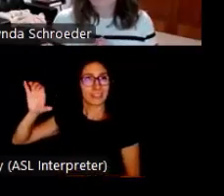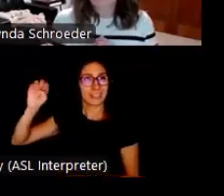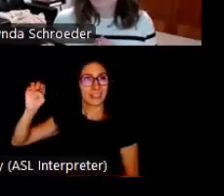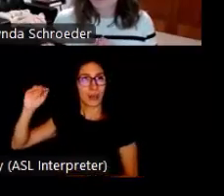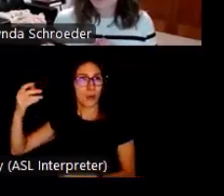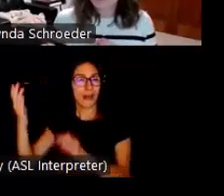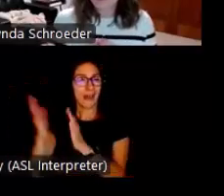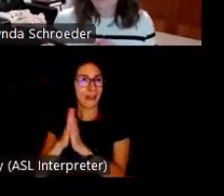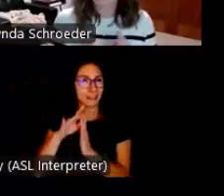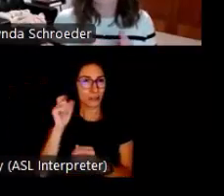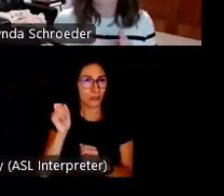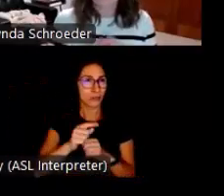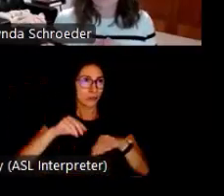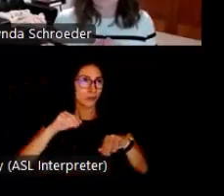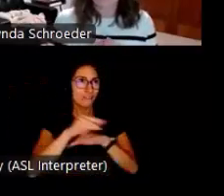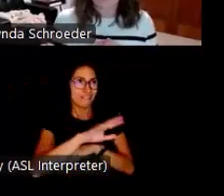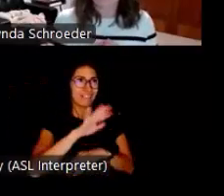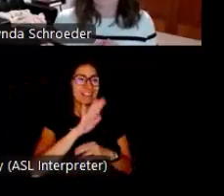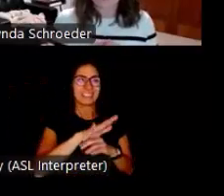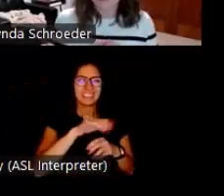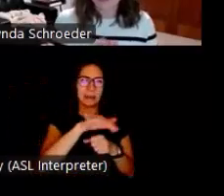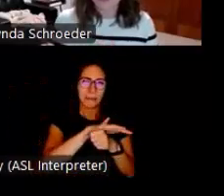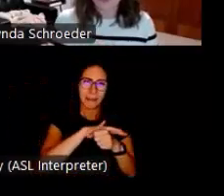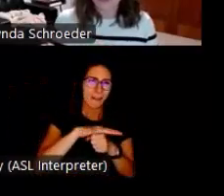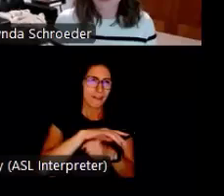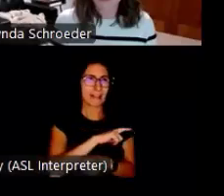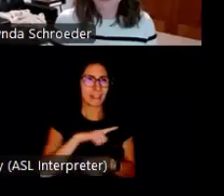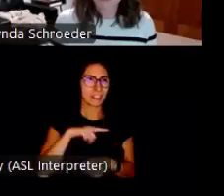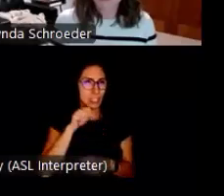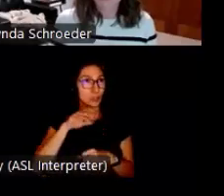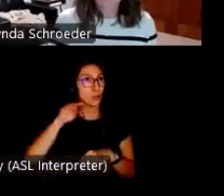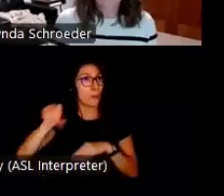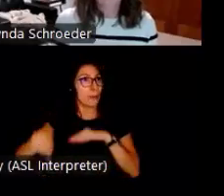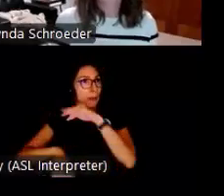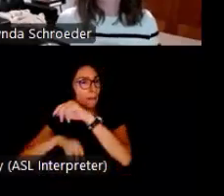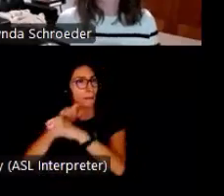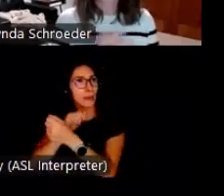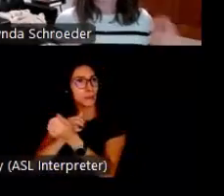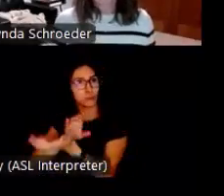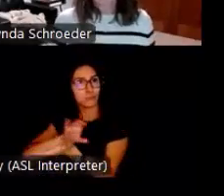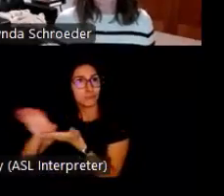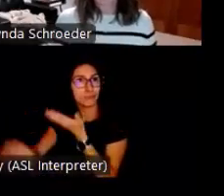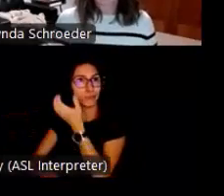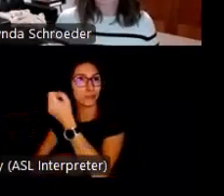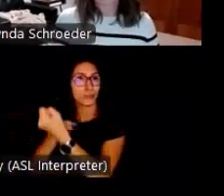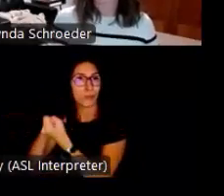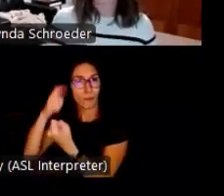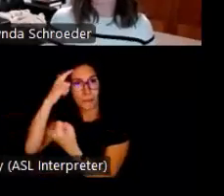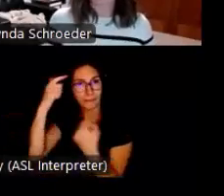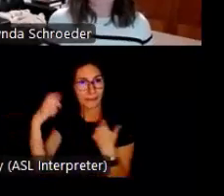legislators to put dollars into mental health supports. So I said, let's talk to our state Office of Rural Health.